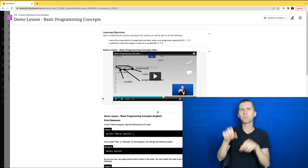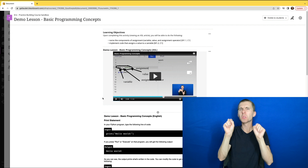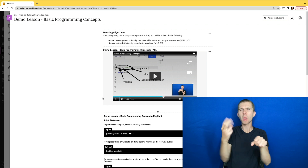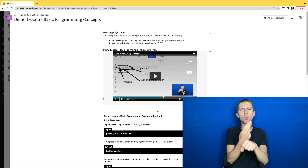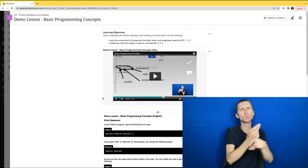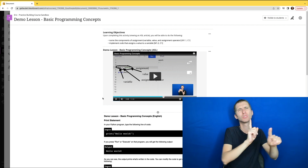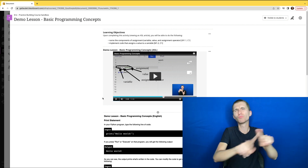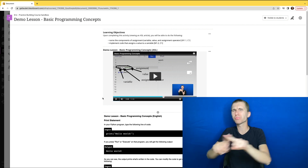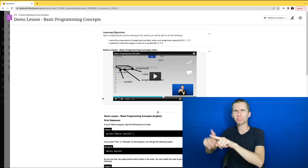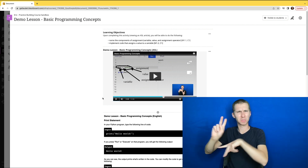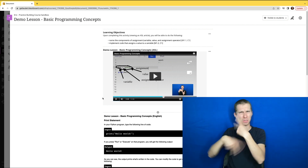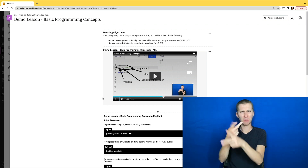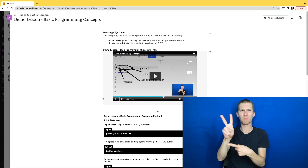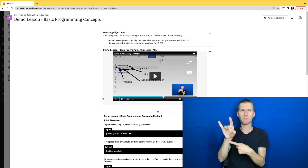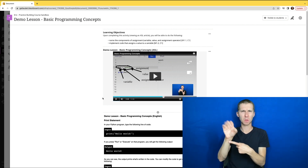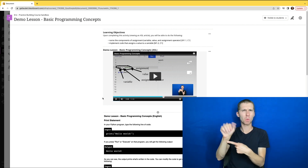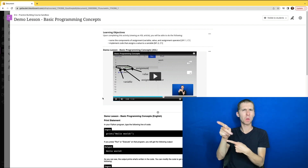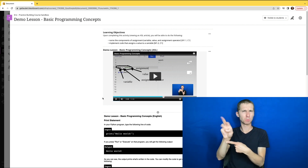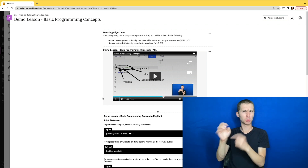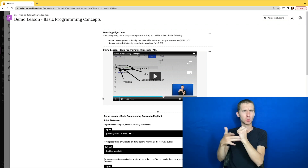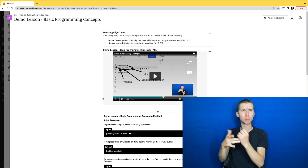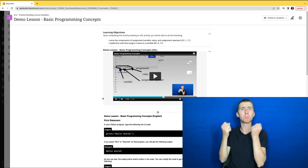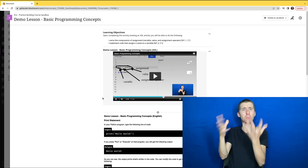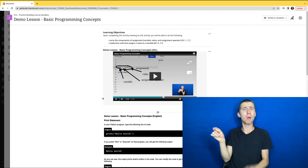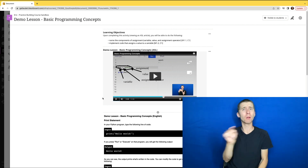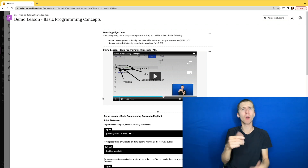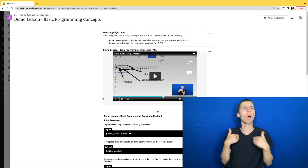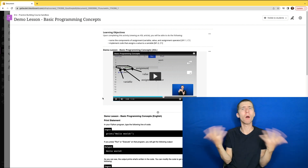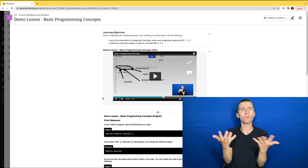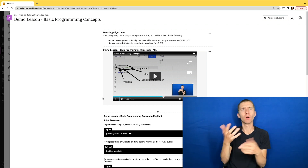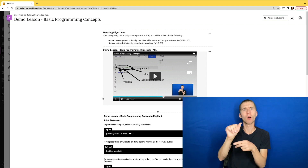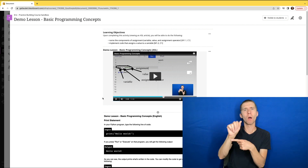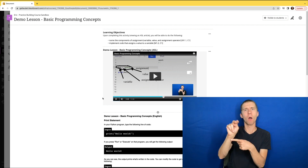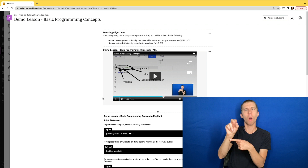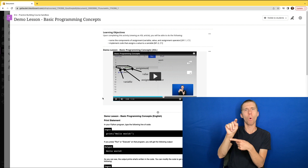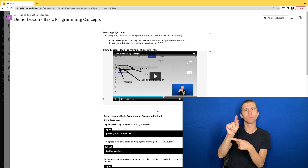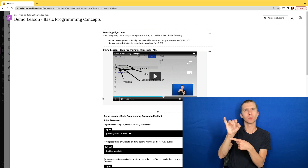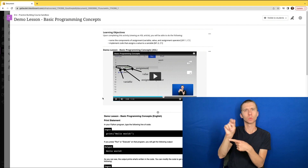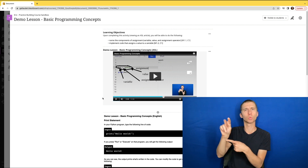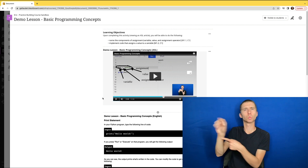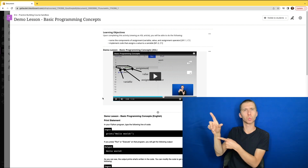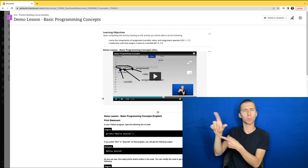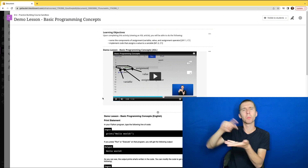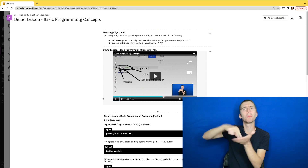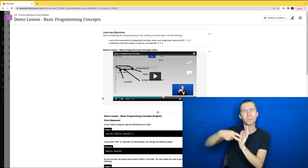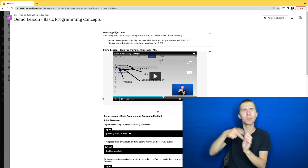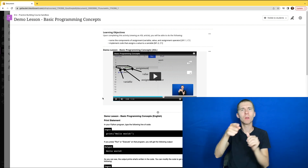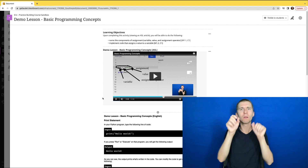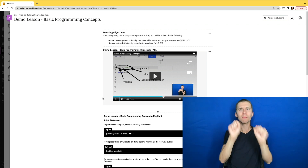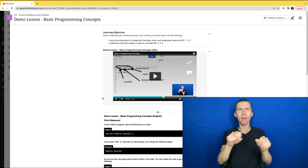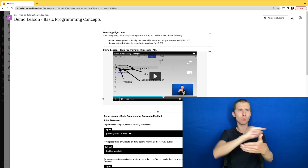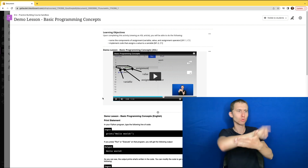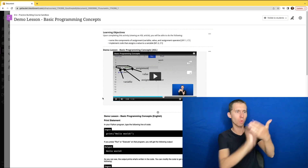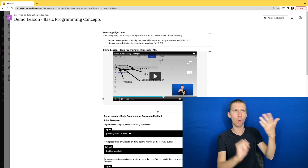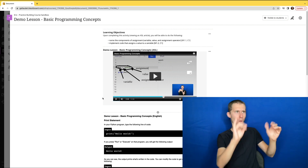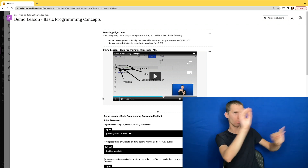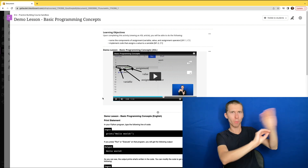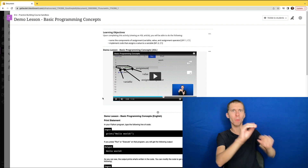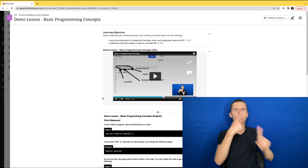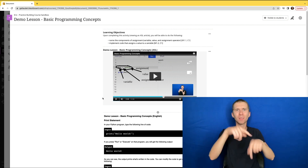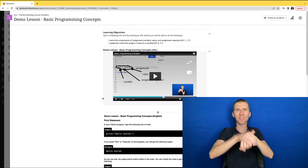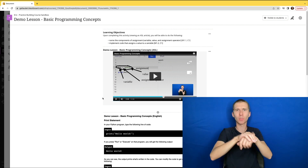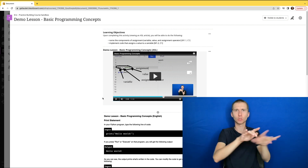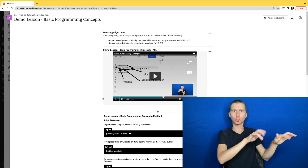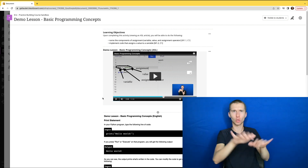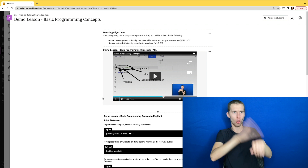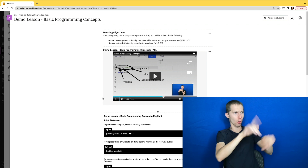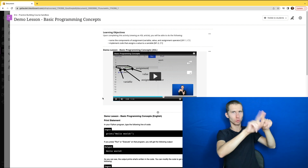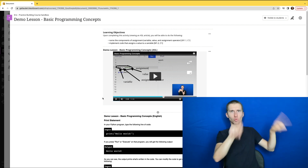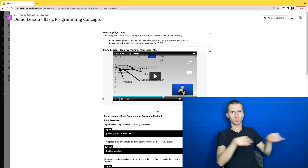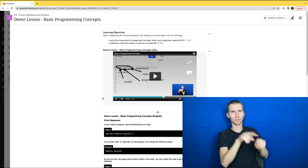You can choose from a variety of video capture technology, many of which have video annotation tools that allow you to draw arrows and type English words on the screen.